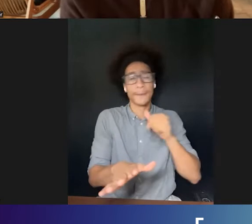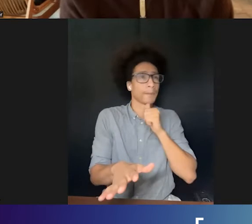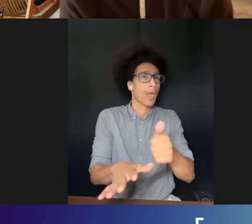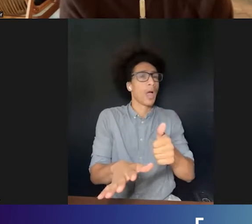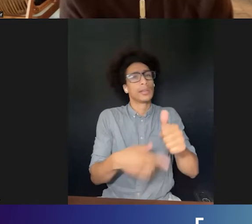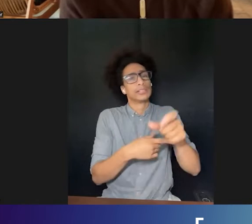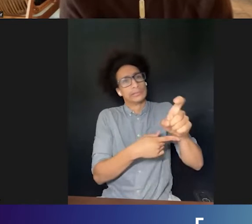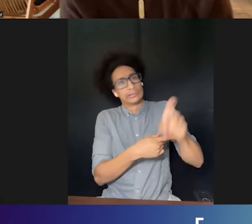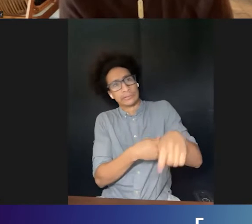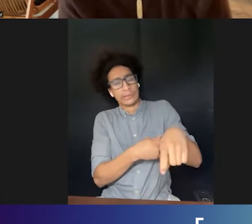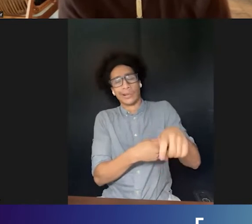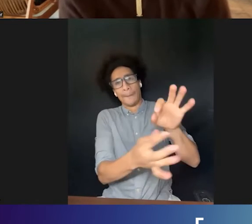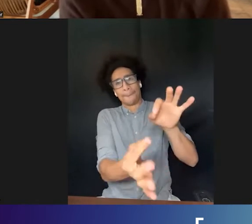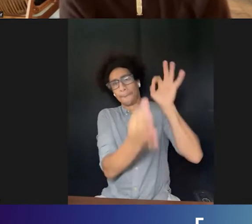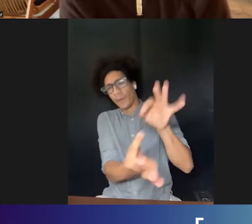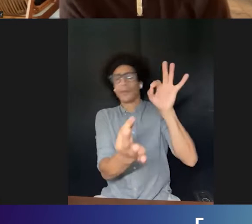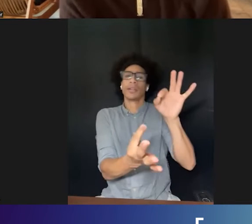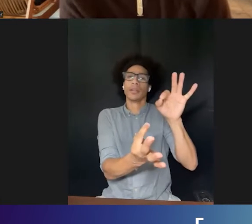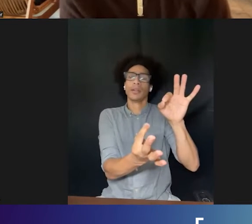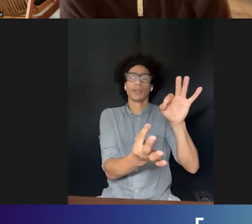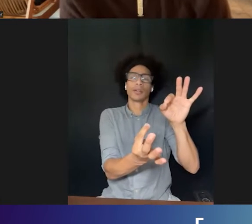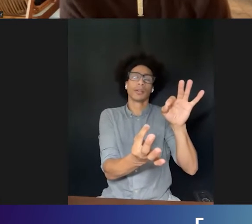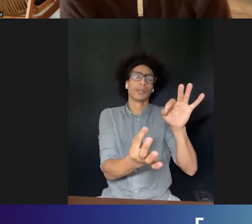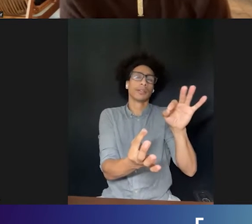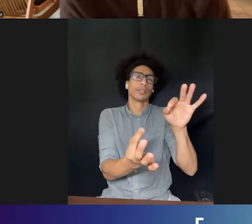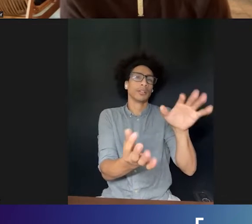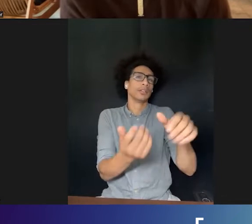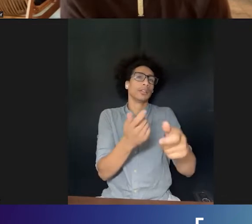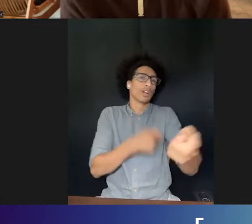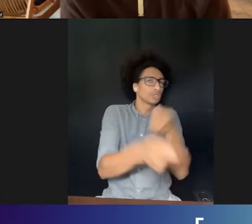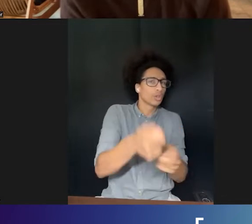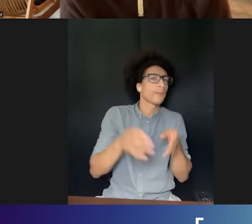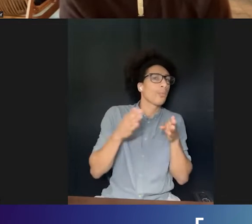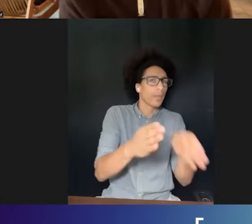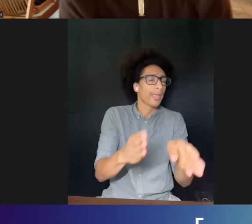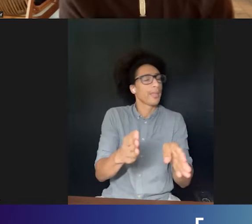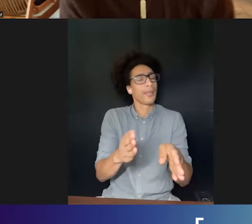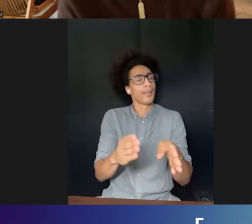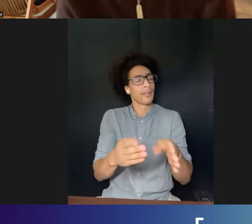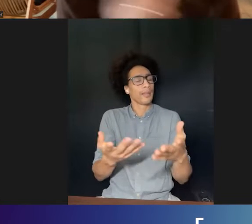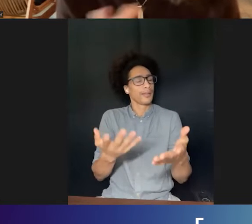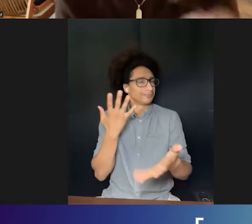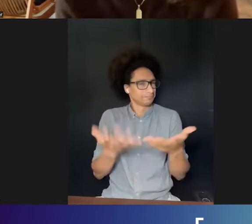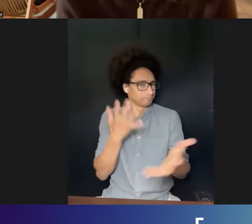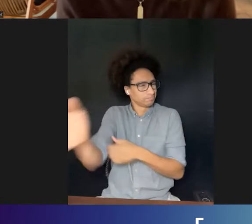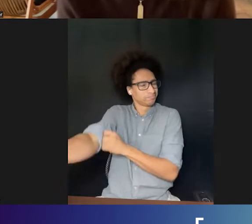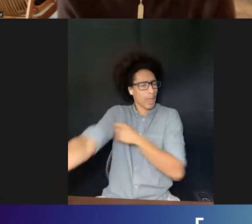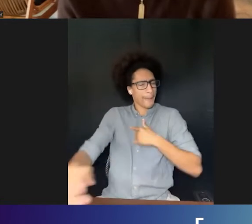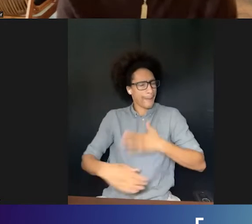the perfect golden alternative, to use your words. Although I think, you know, I think that what that was making me think of as so